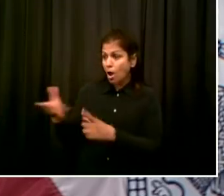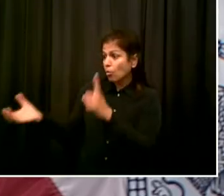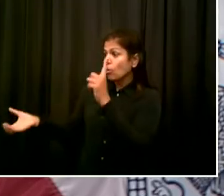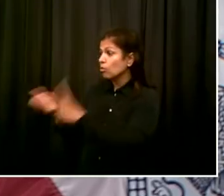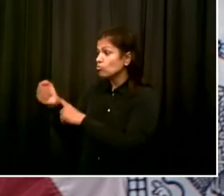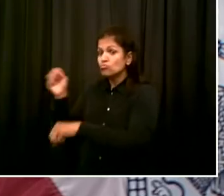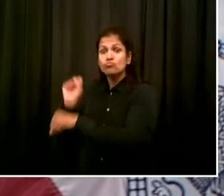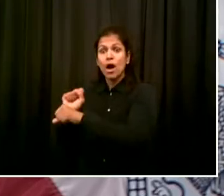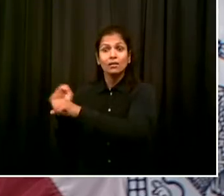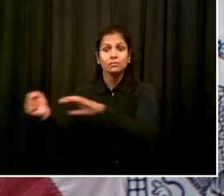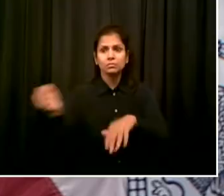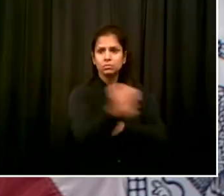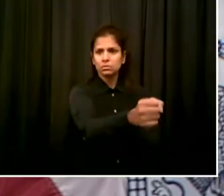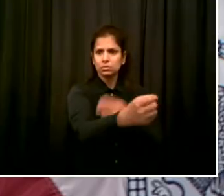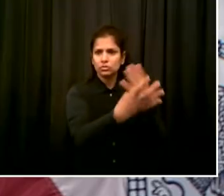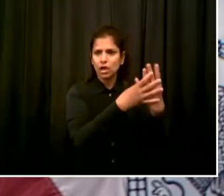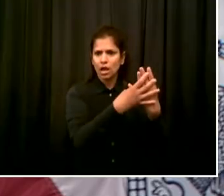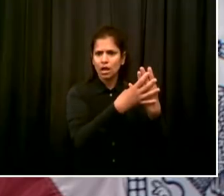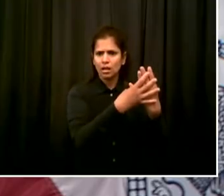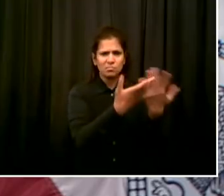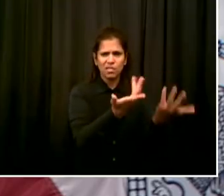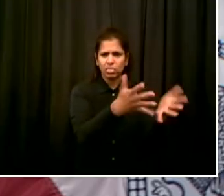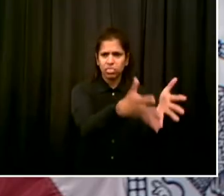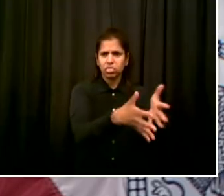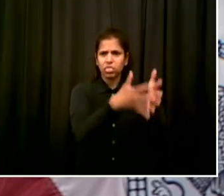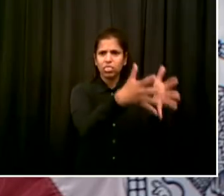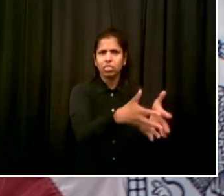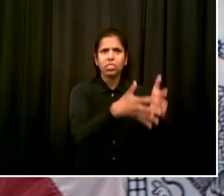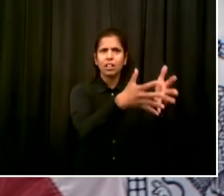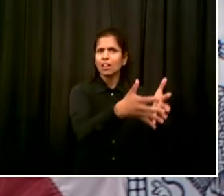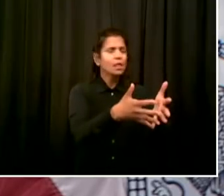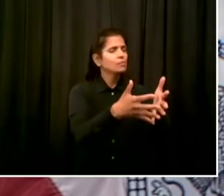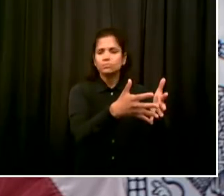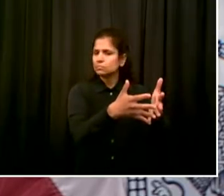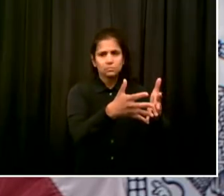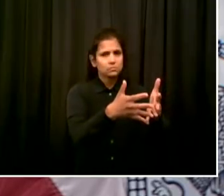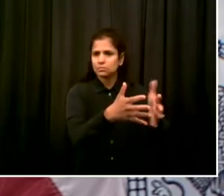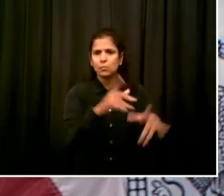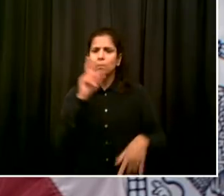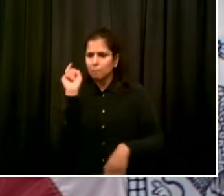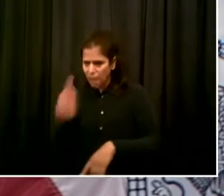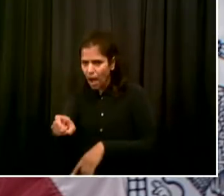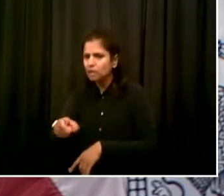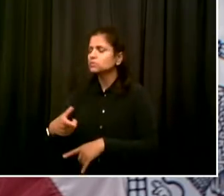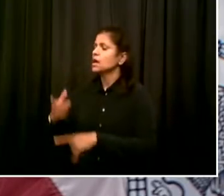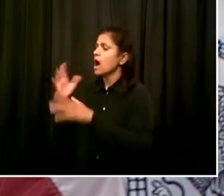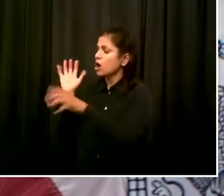QUICKLY AS POSSIBLE SO WE CAN ADDRESS GUN VIOLENE CAN D MAKE SURE THEY ARE CONSEQUENCES FOR ANYONE WHO